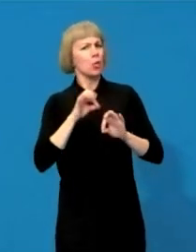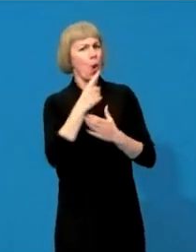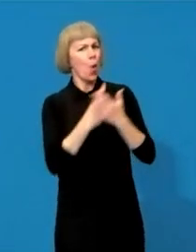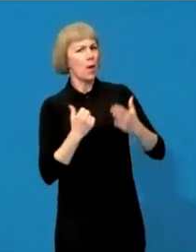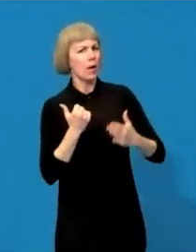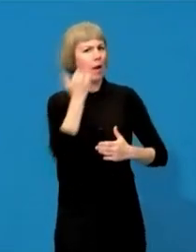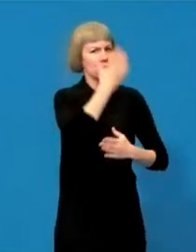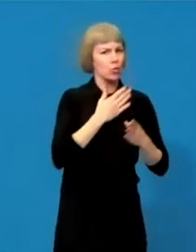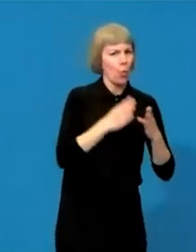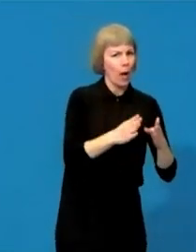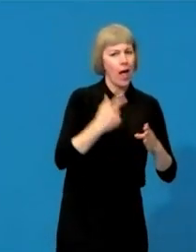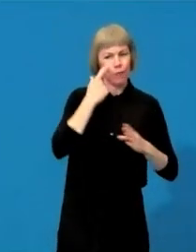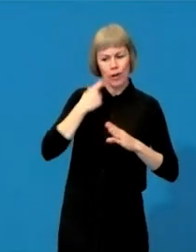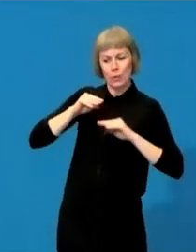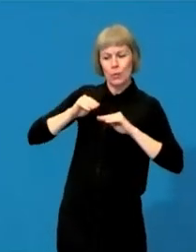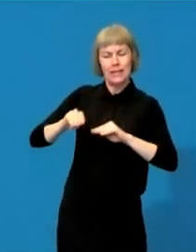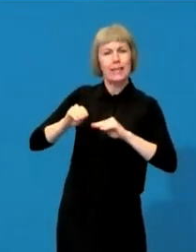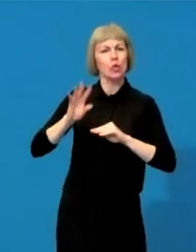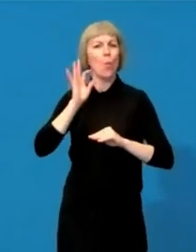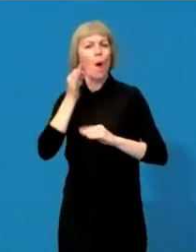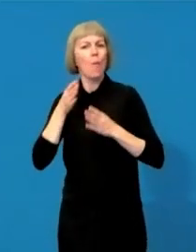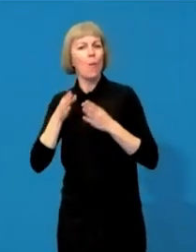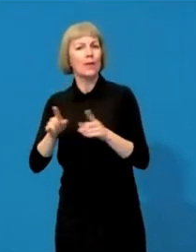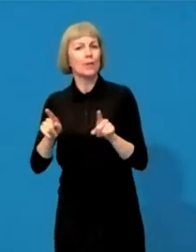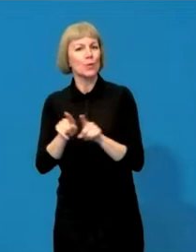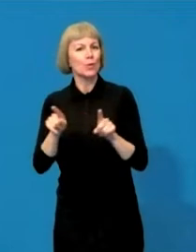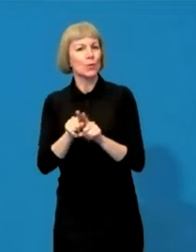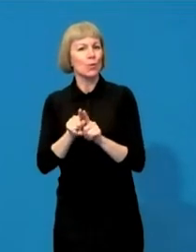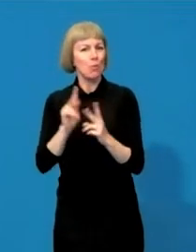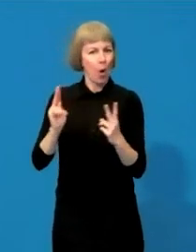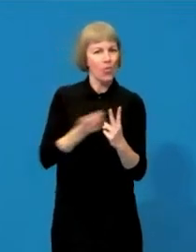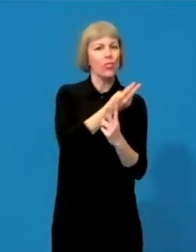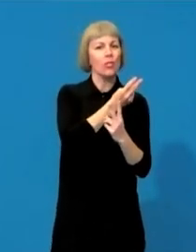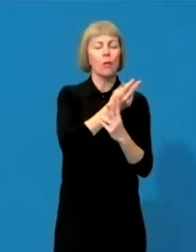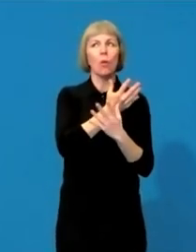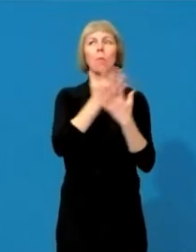And it's like a big - it's a - yeah, really big thing on me.